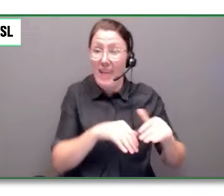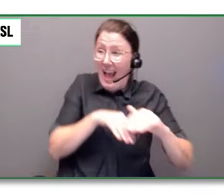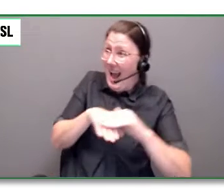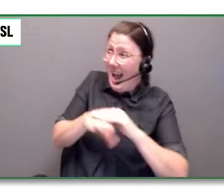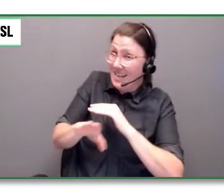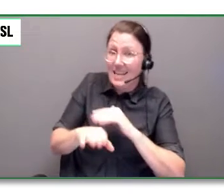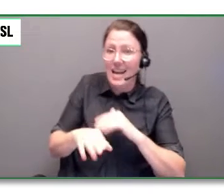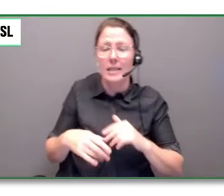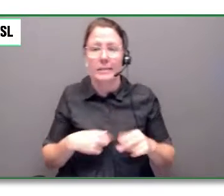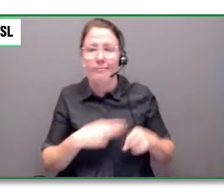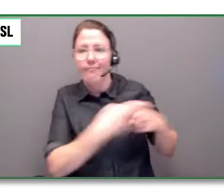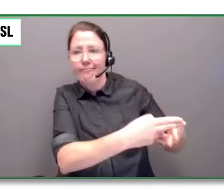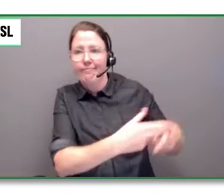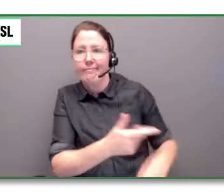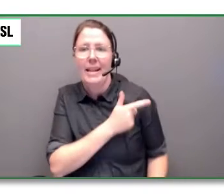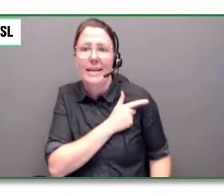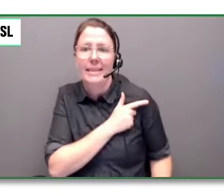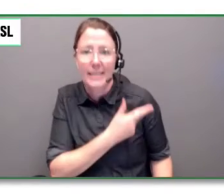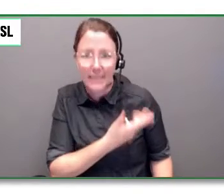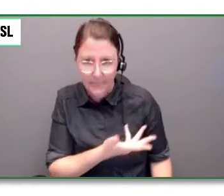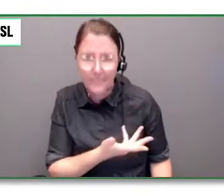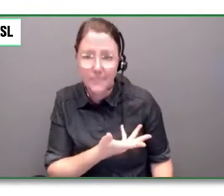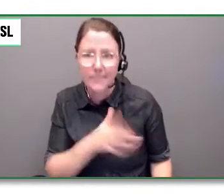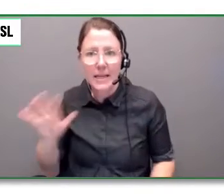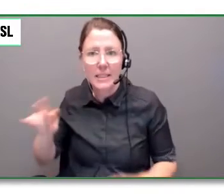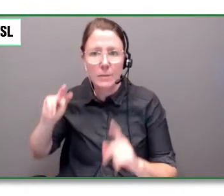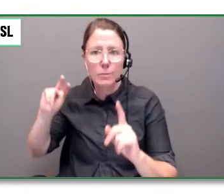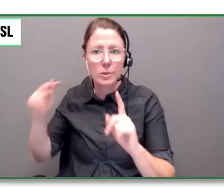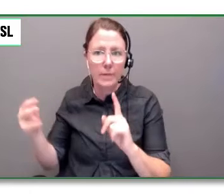his viewpoint here. Next slide please.